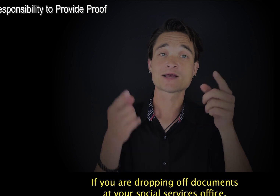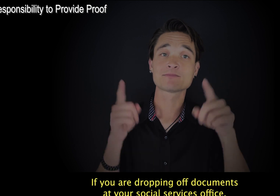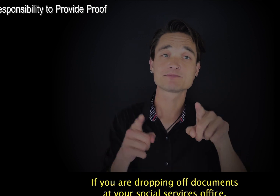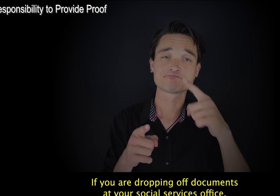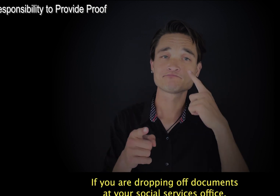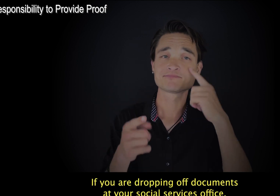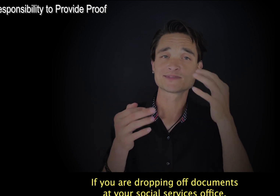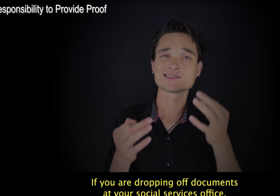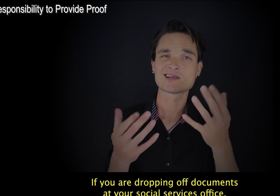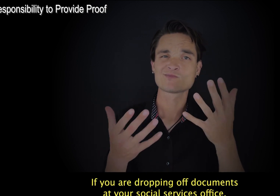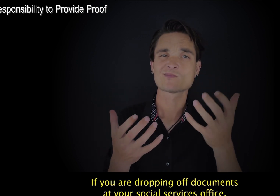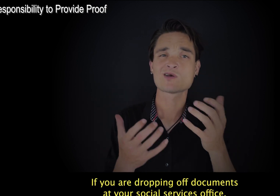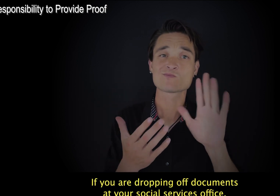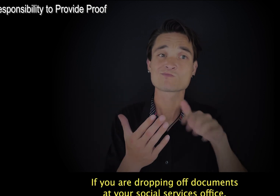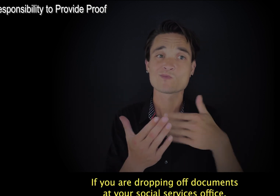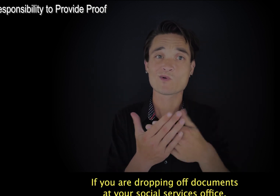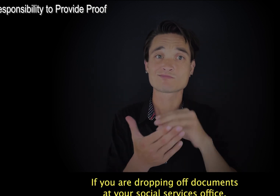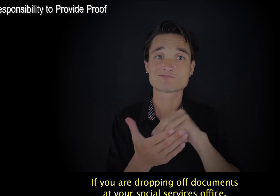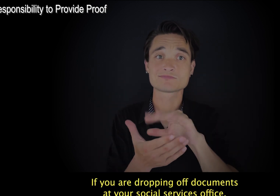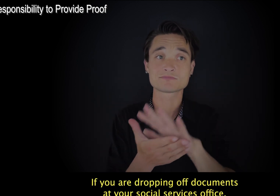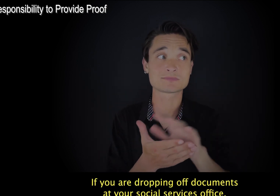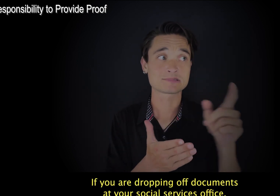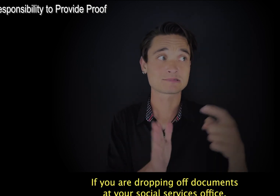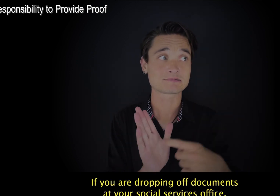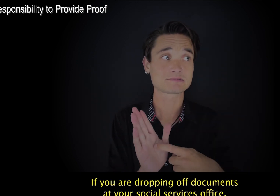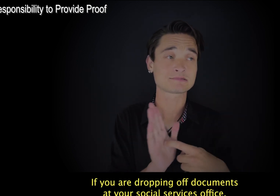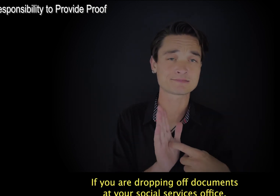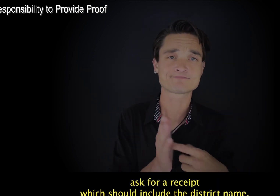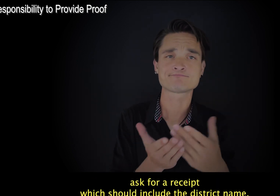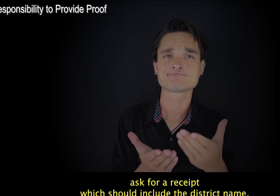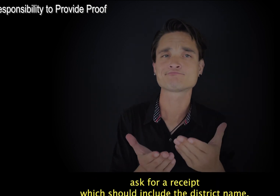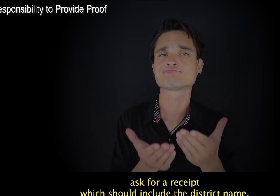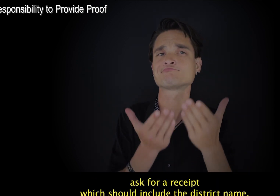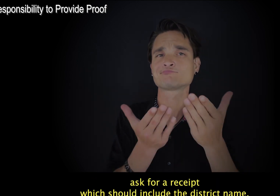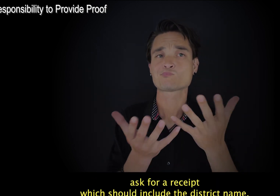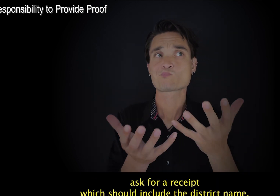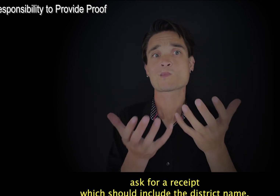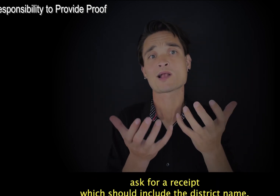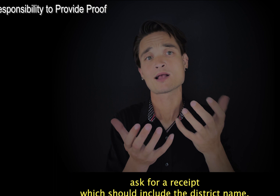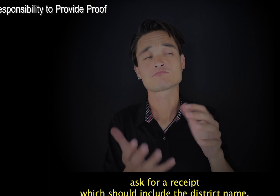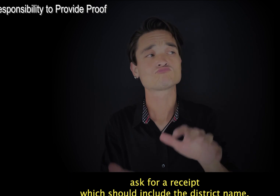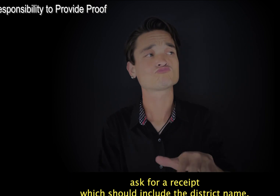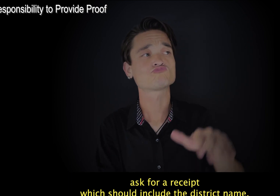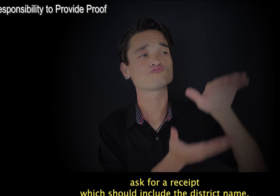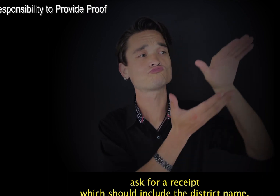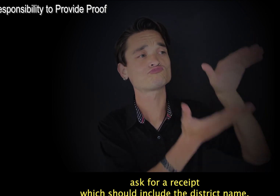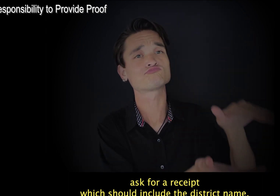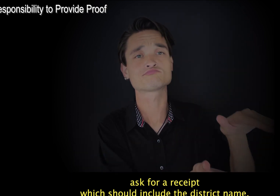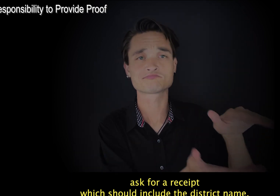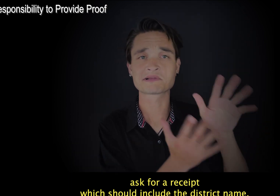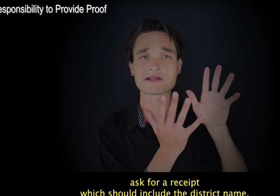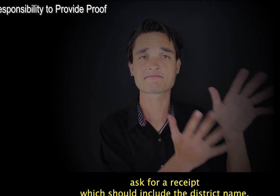If you are dropping off documents at your social services office, ask for a receipt which should include the district name,